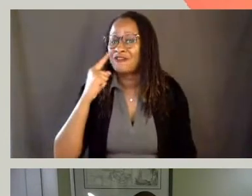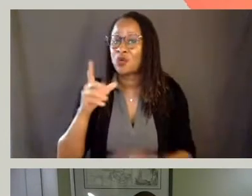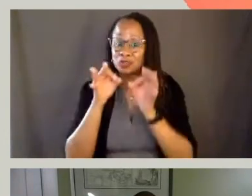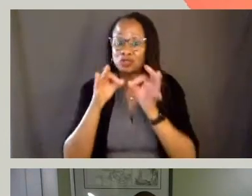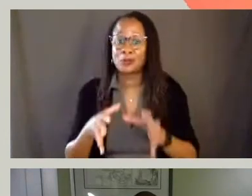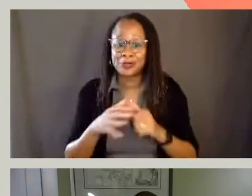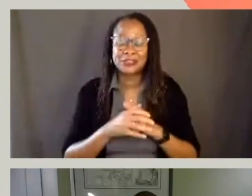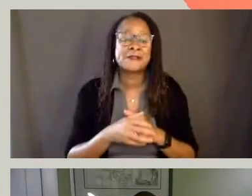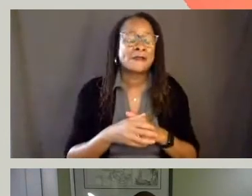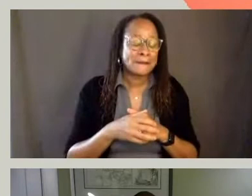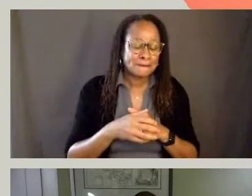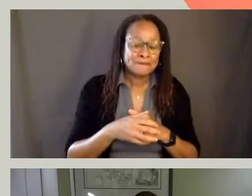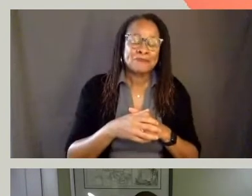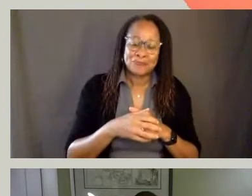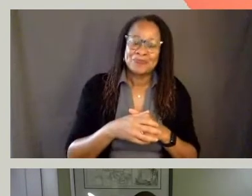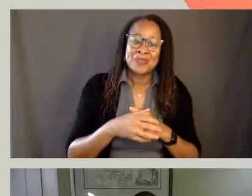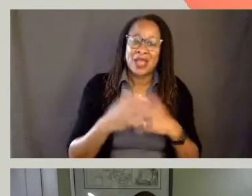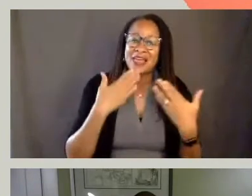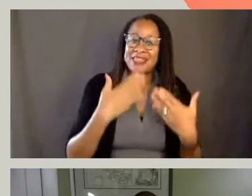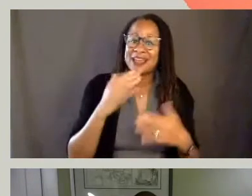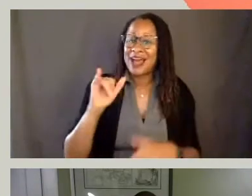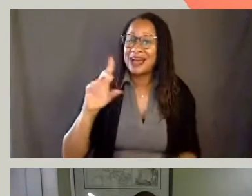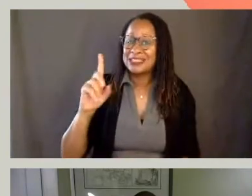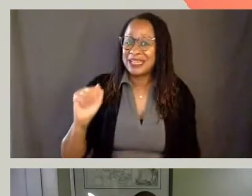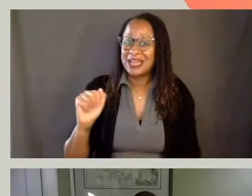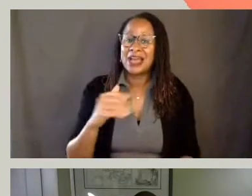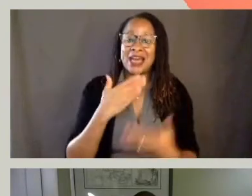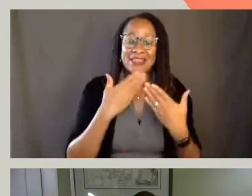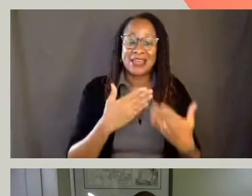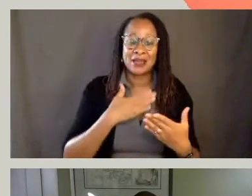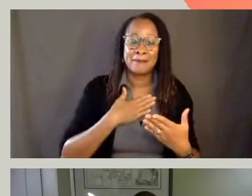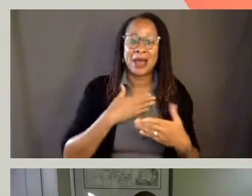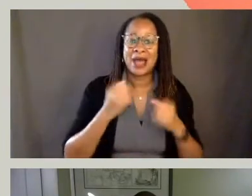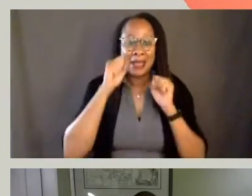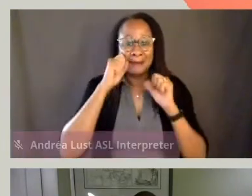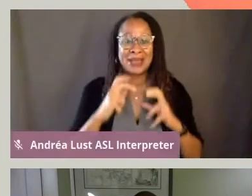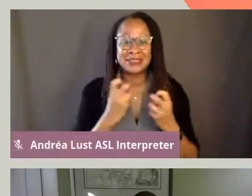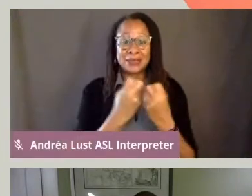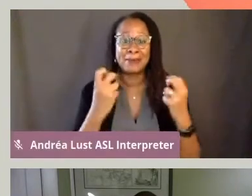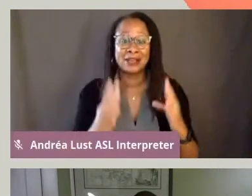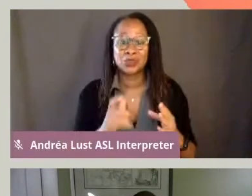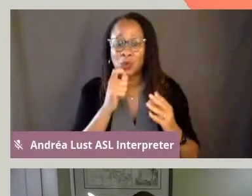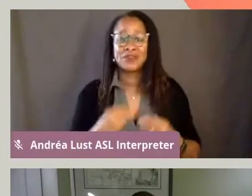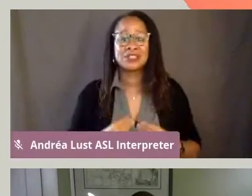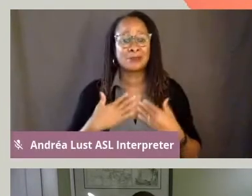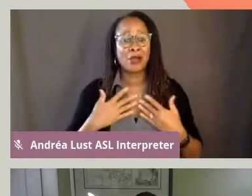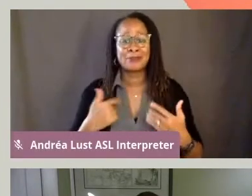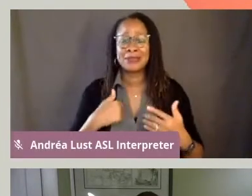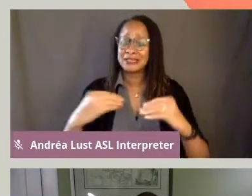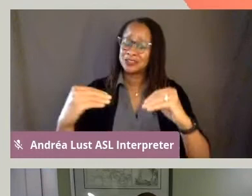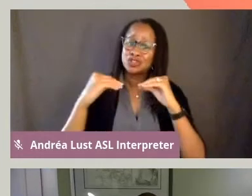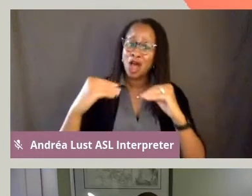I wanna thank the IDA. I wanna thank my amazing panelists who have inspired me, taught me